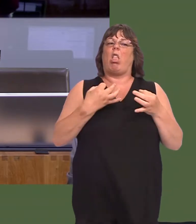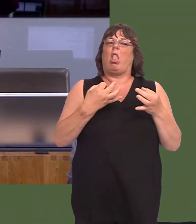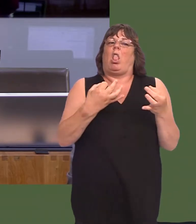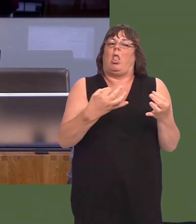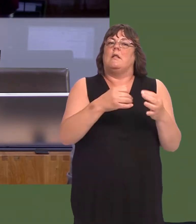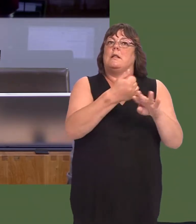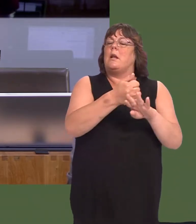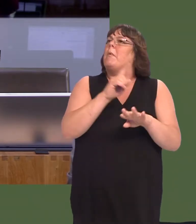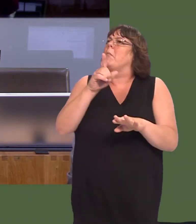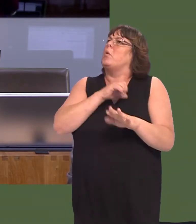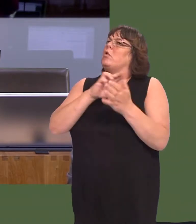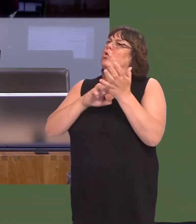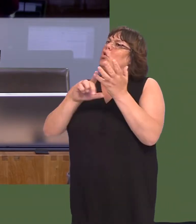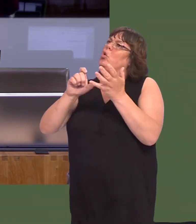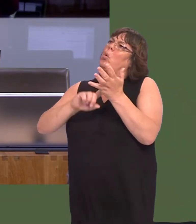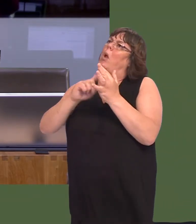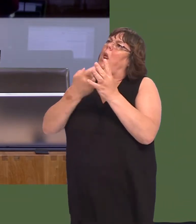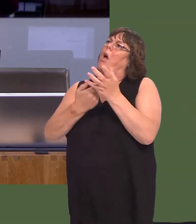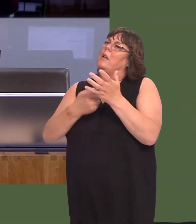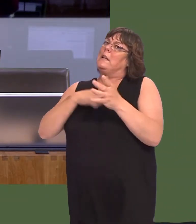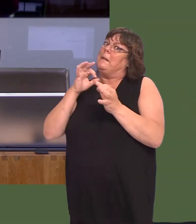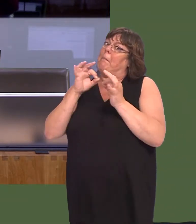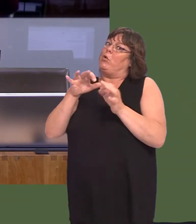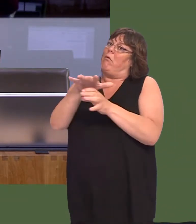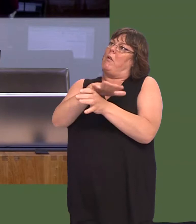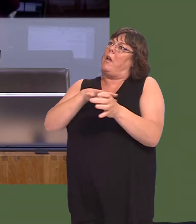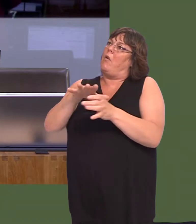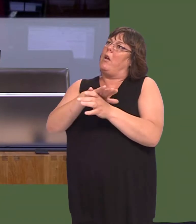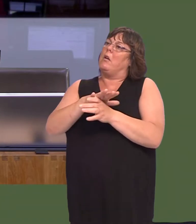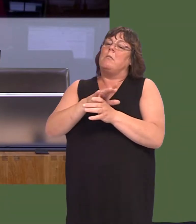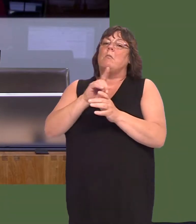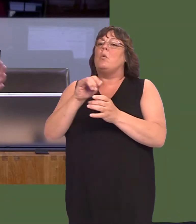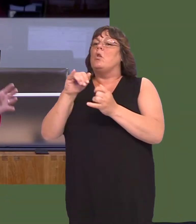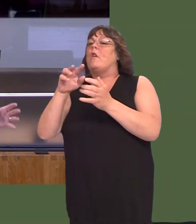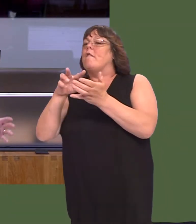However, I am told that when and if Velindre are able to offer it, it will then be available